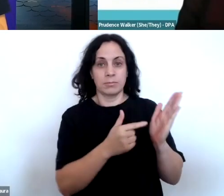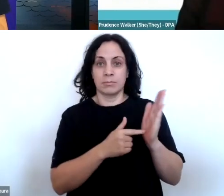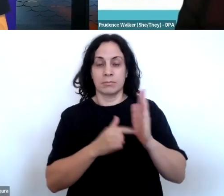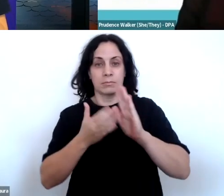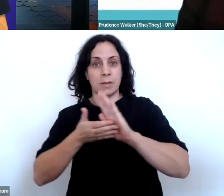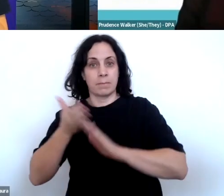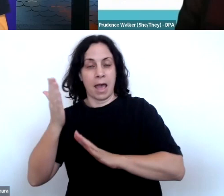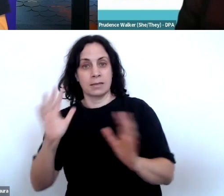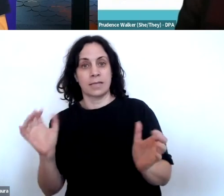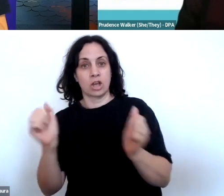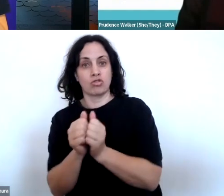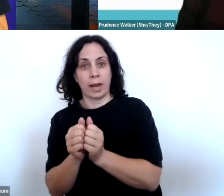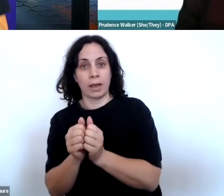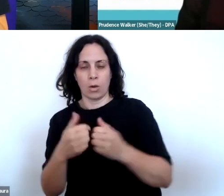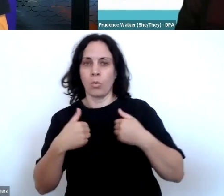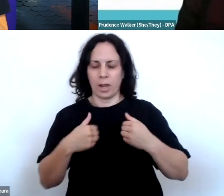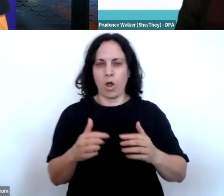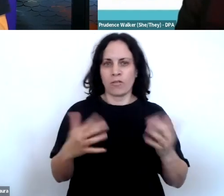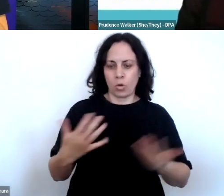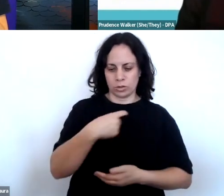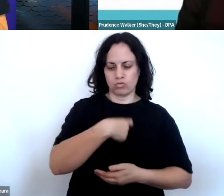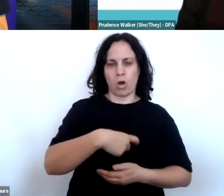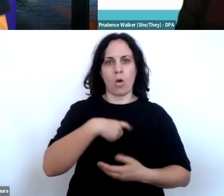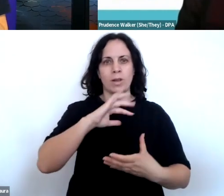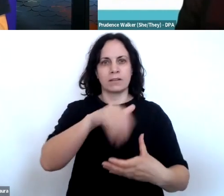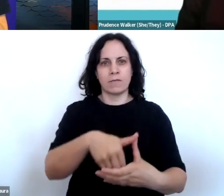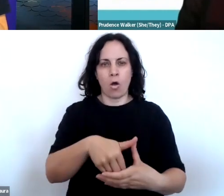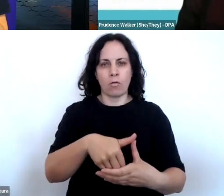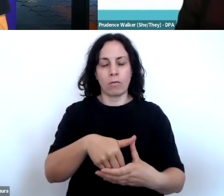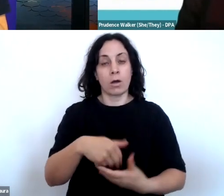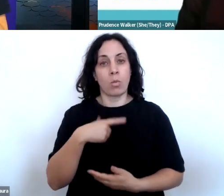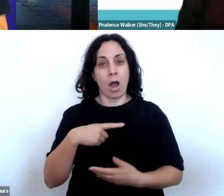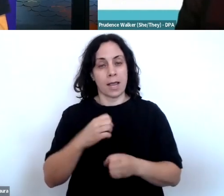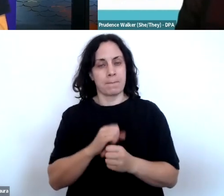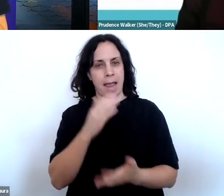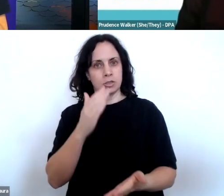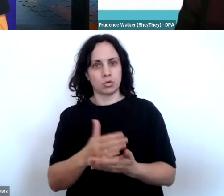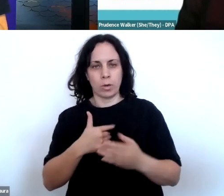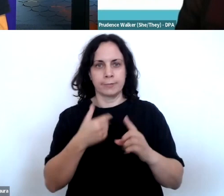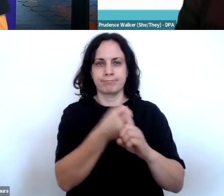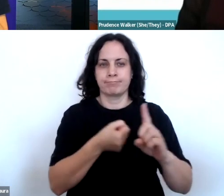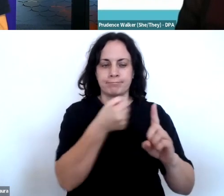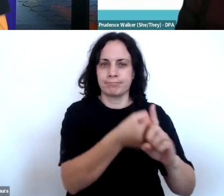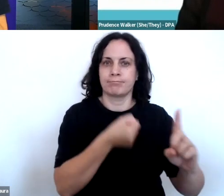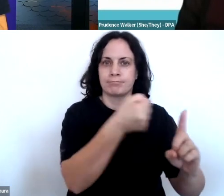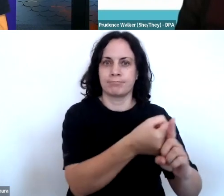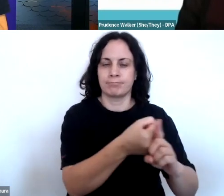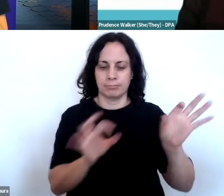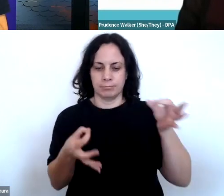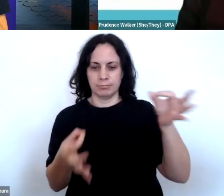and making sure that we do all we can so that everybody takes that legislation really seriously